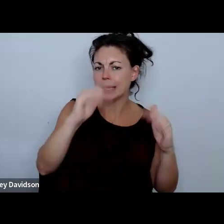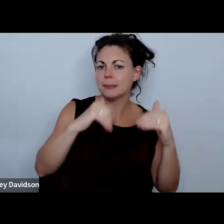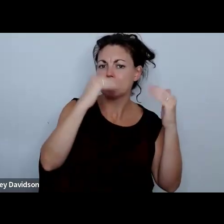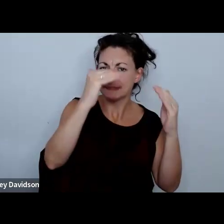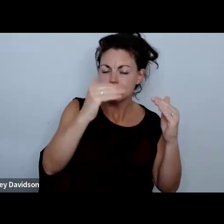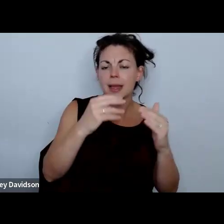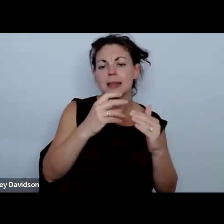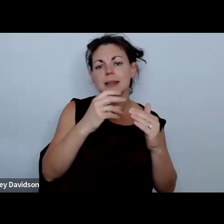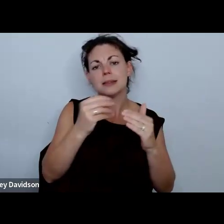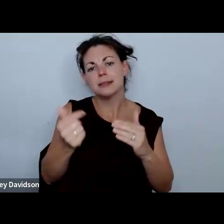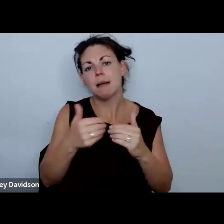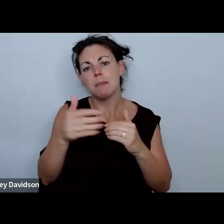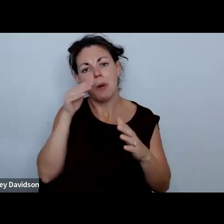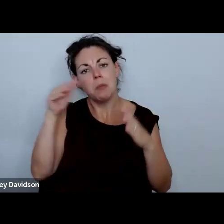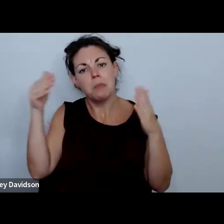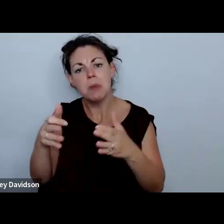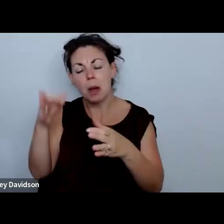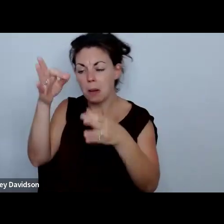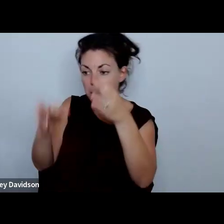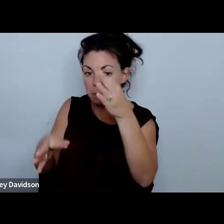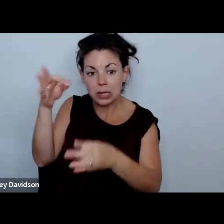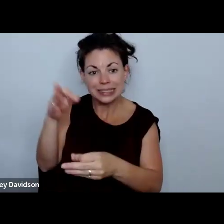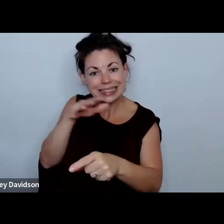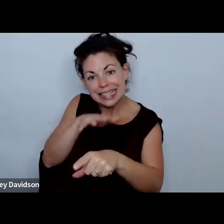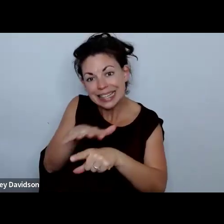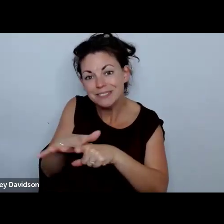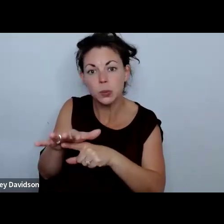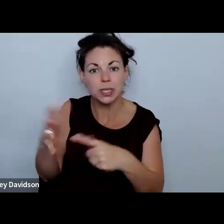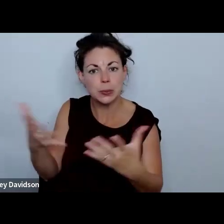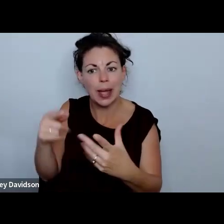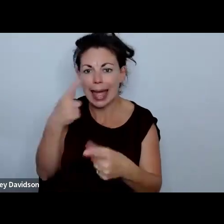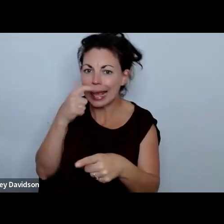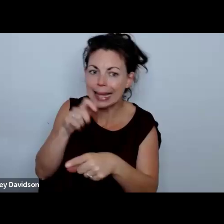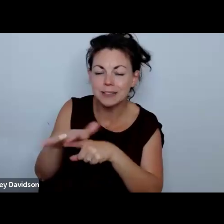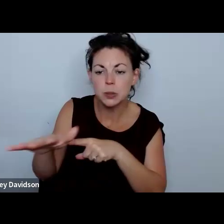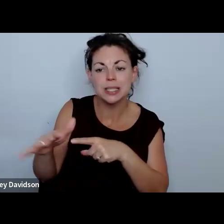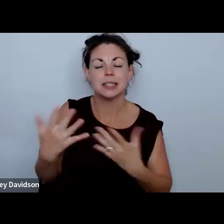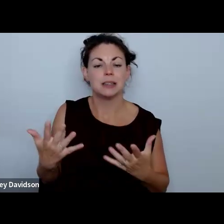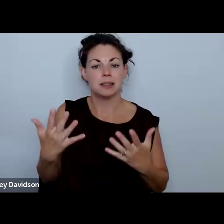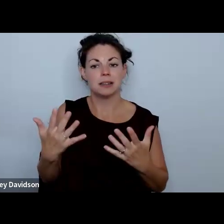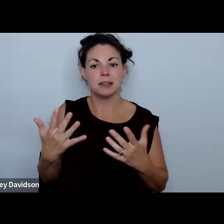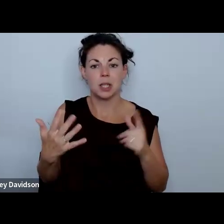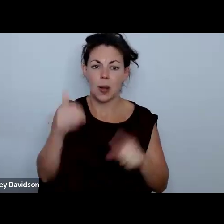tanks or some kind of international affairs or military affairs think tanks.